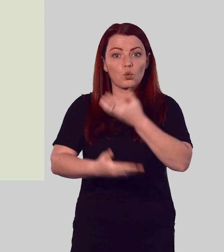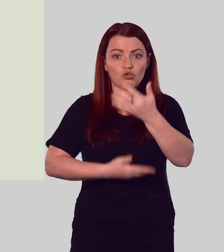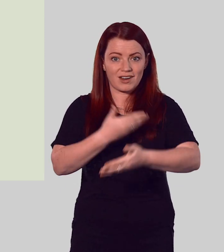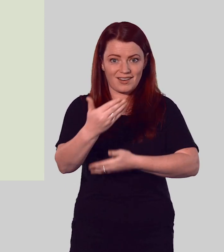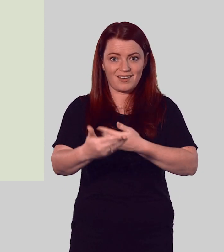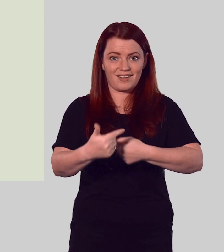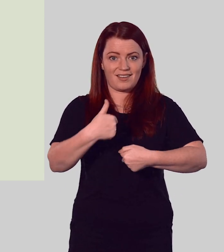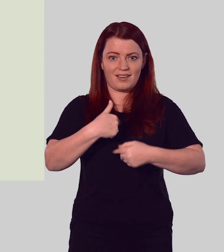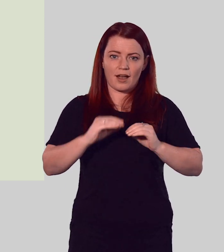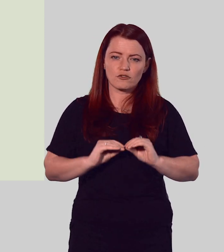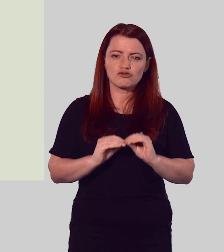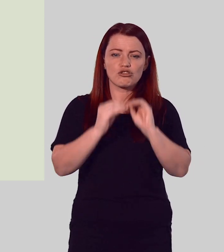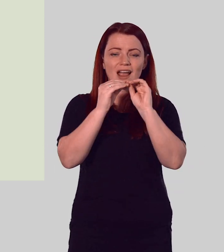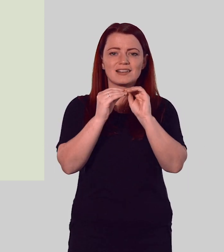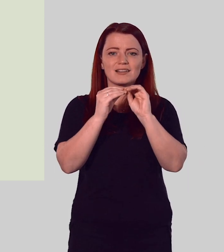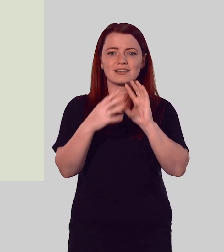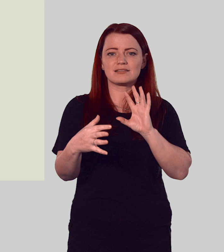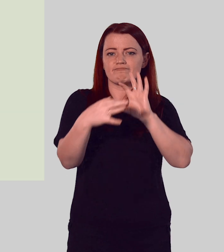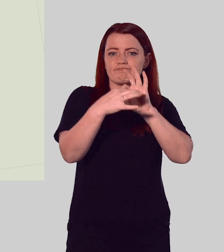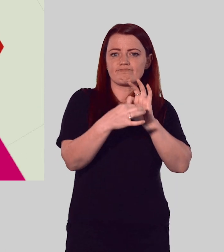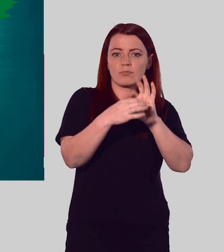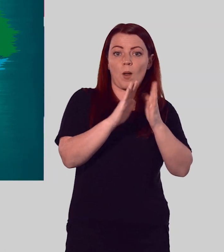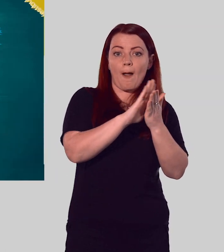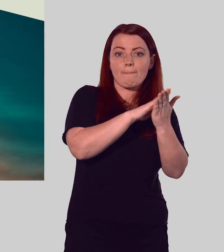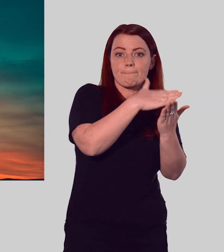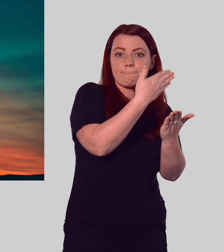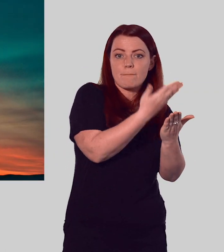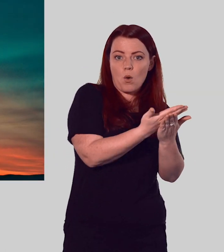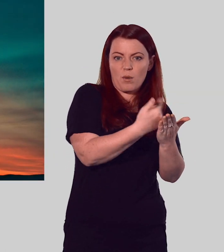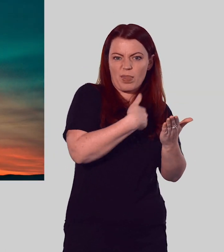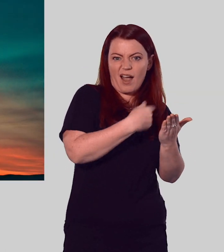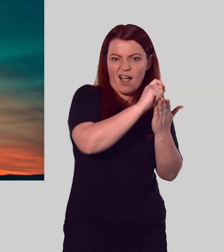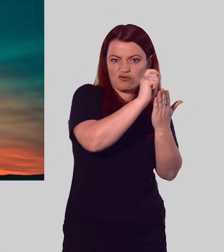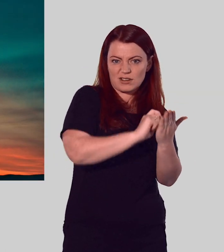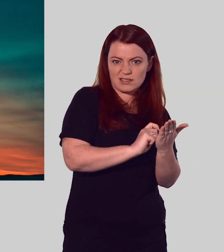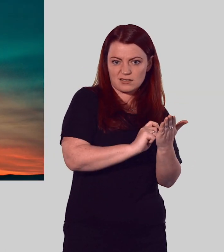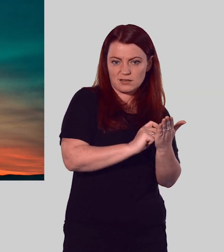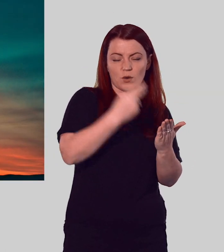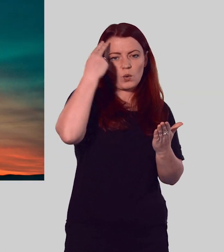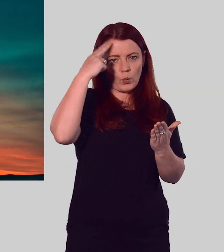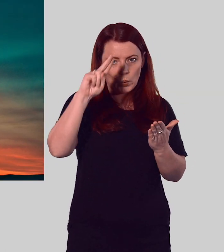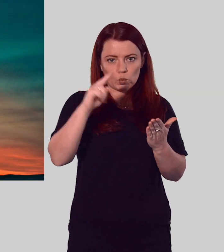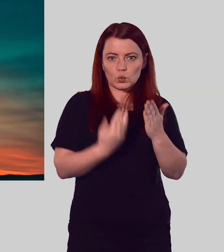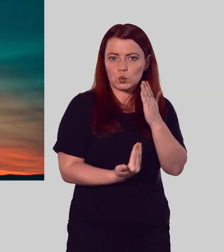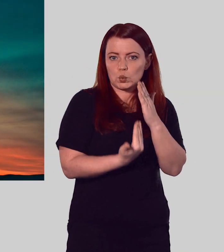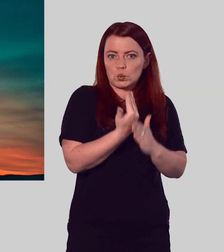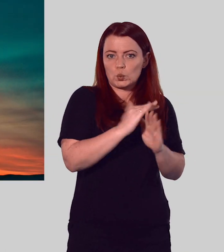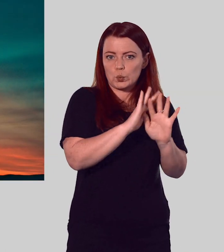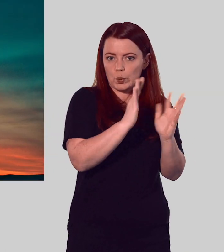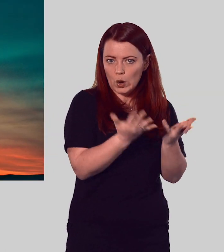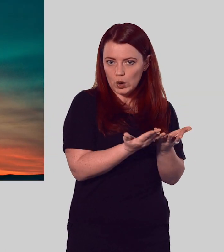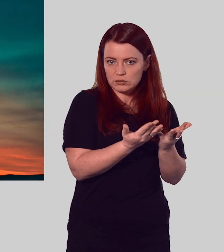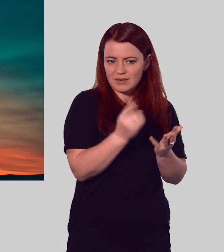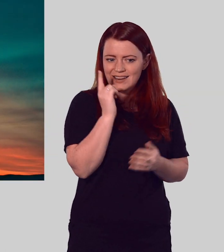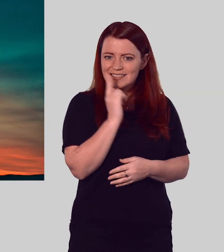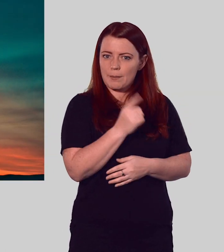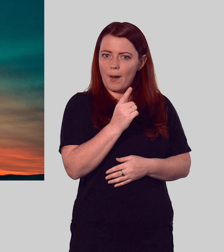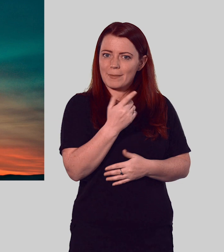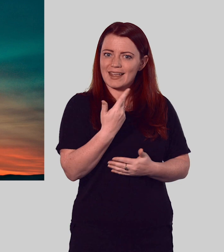is based on a poem that I've written called A New World and it's about being in a rainforest